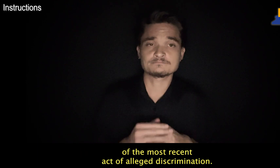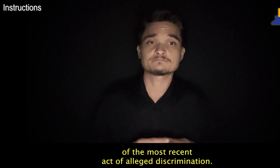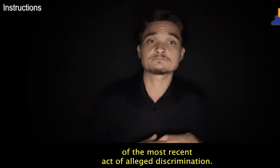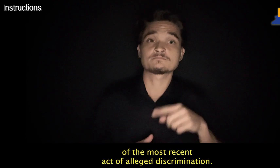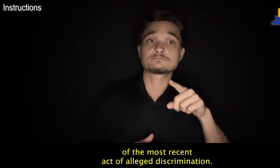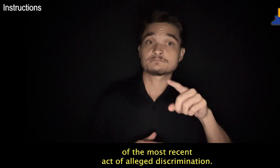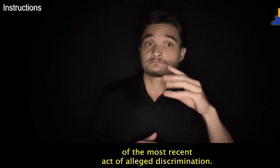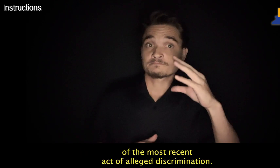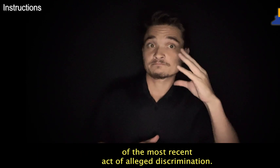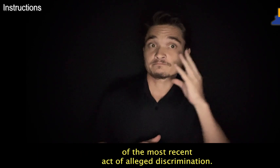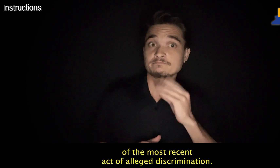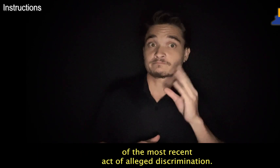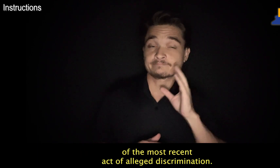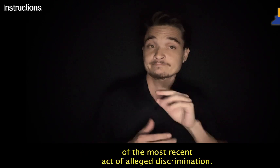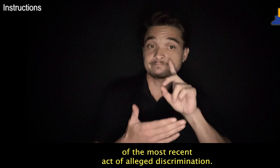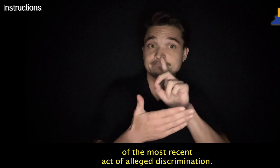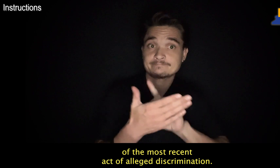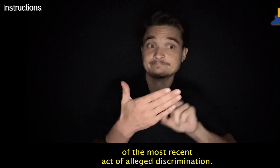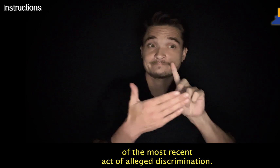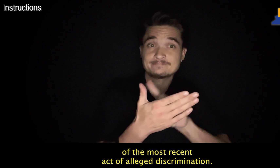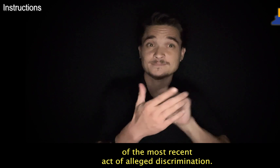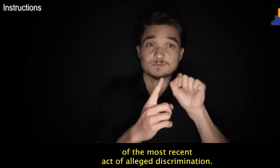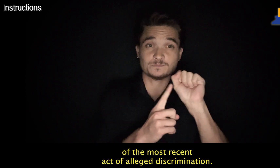of the most recent act of alleged discrimination.